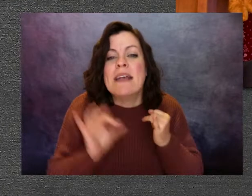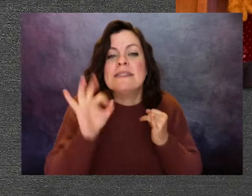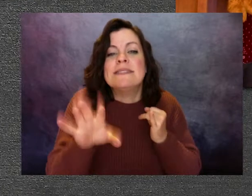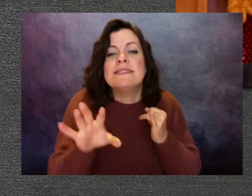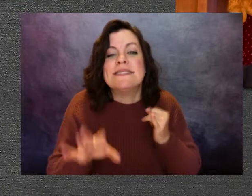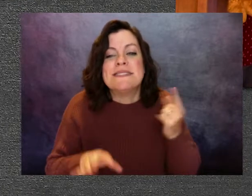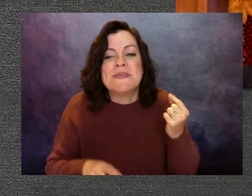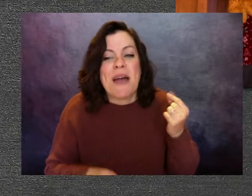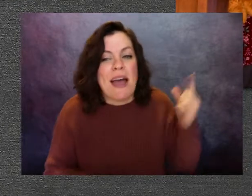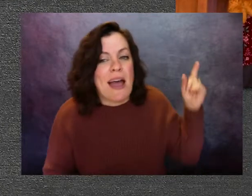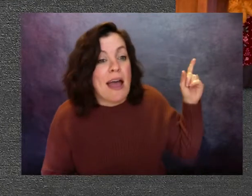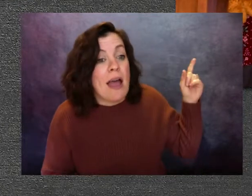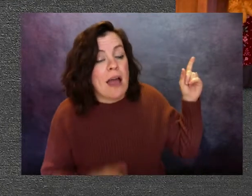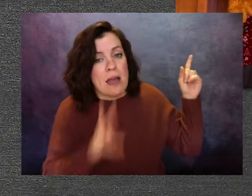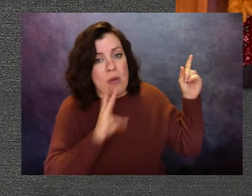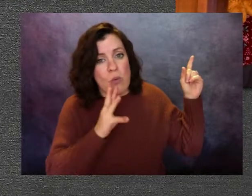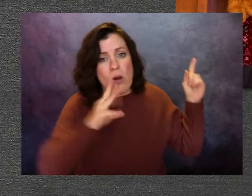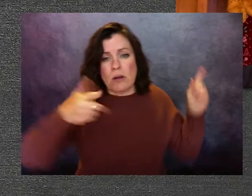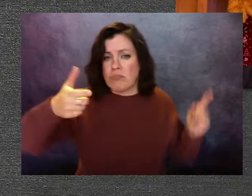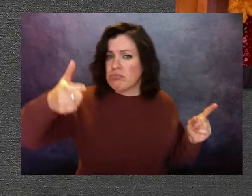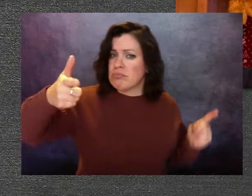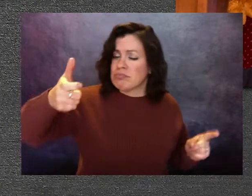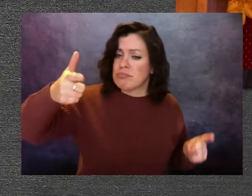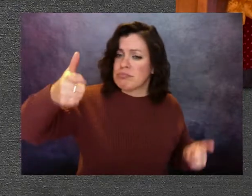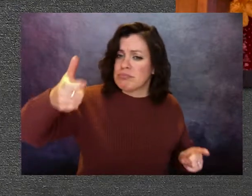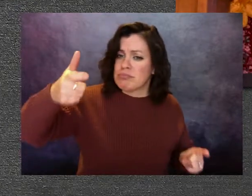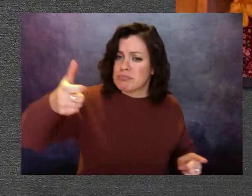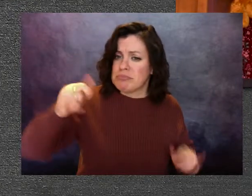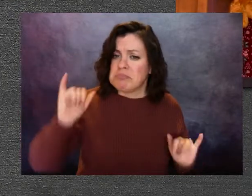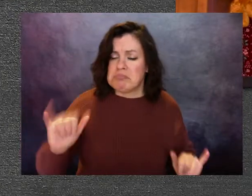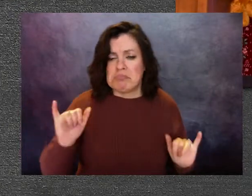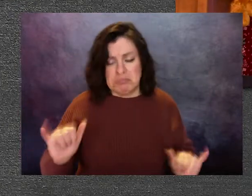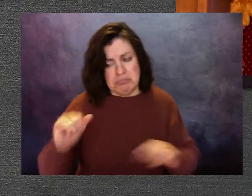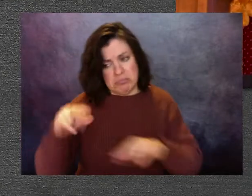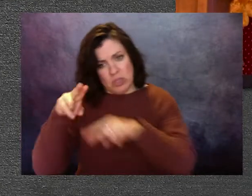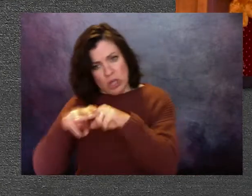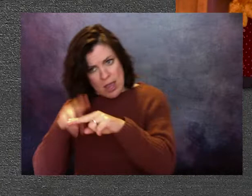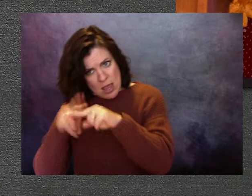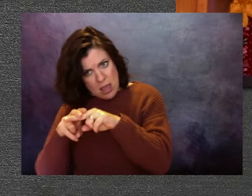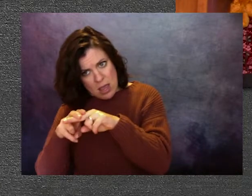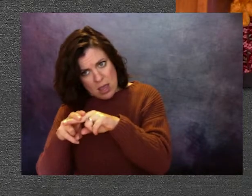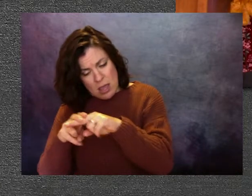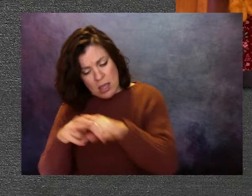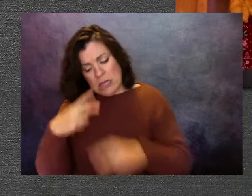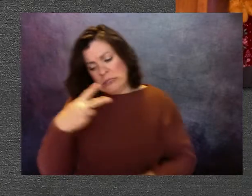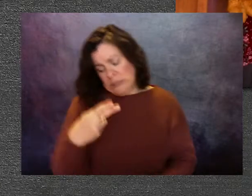A spray bottle. So we have a chair, some scissors,